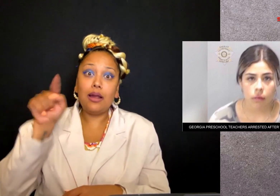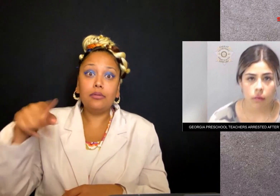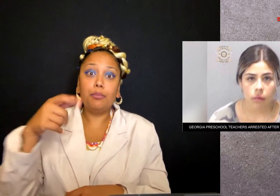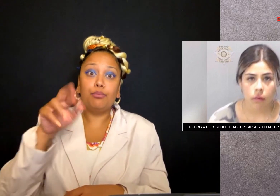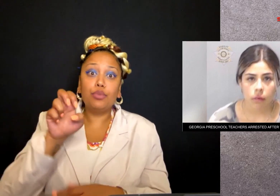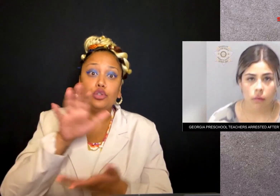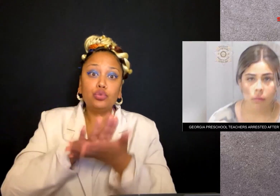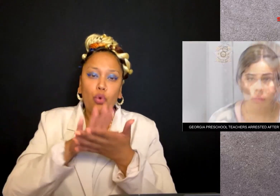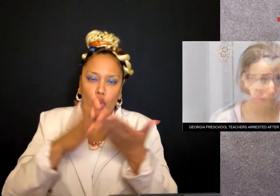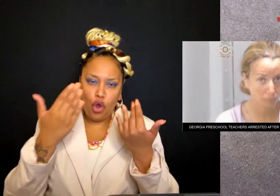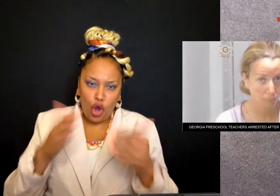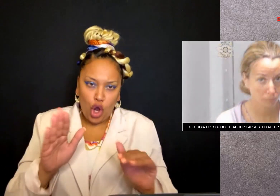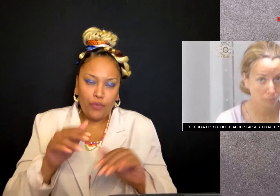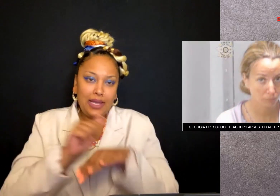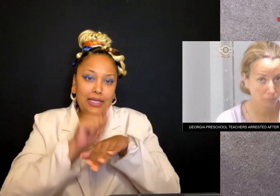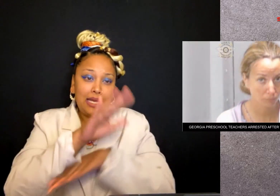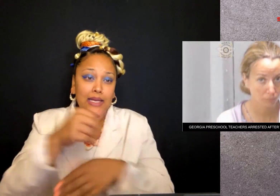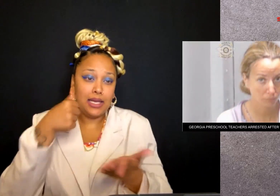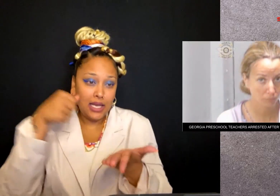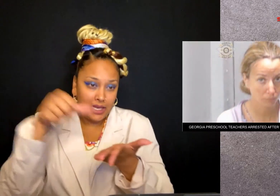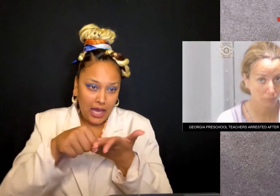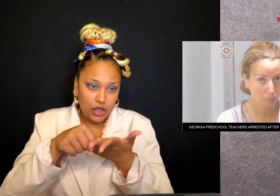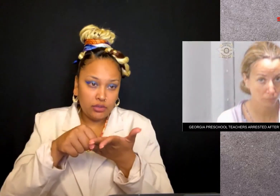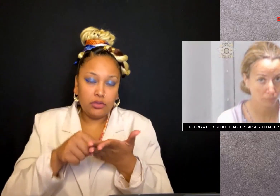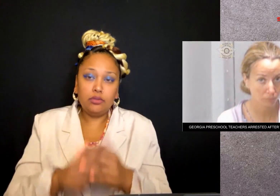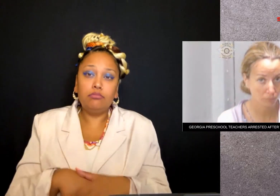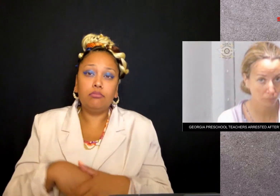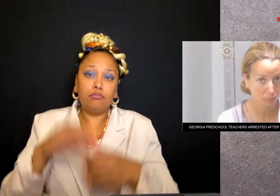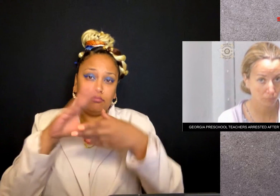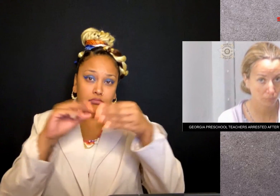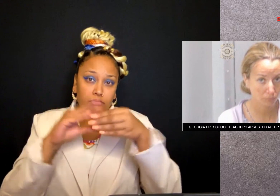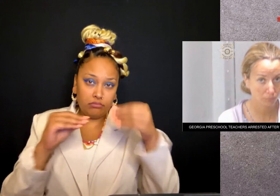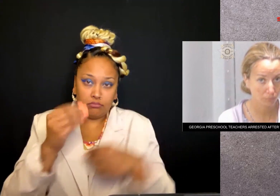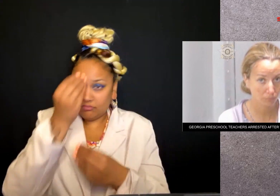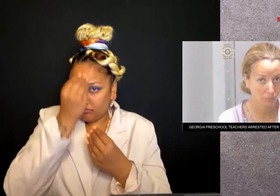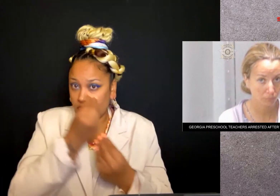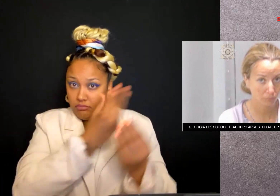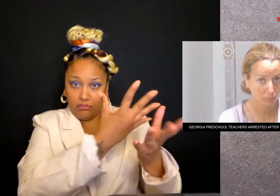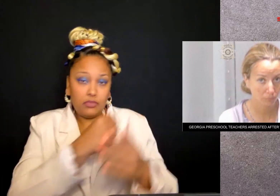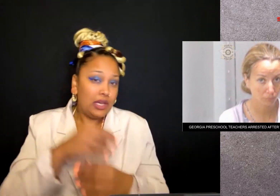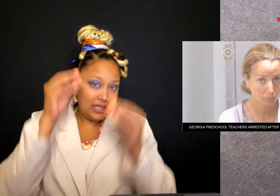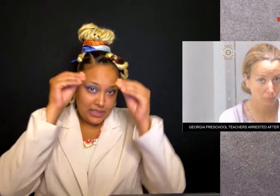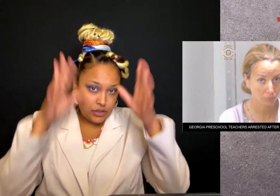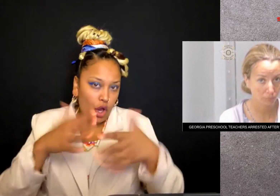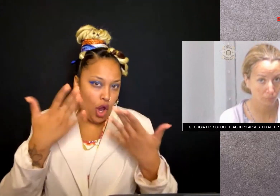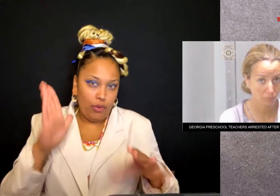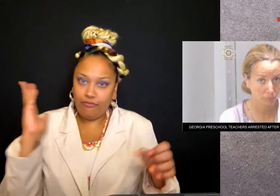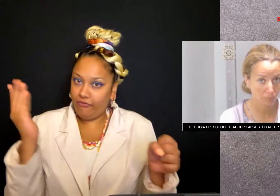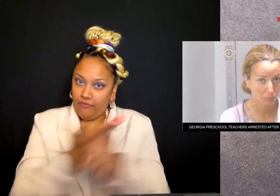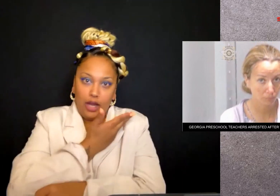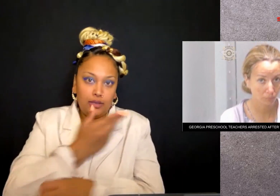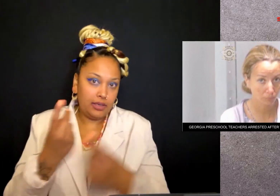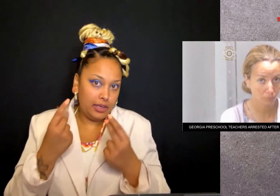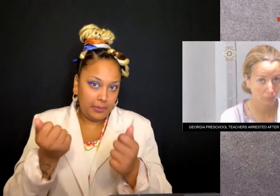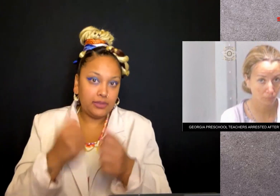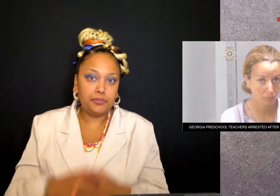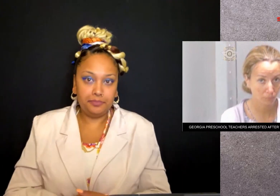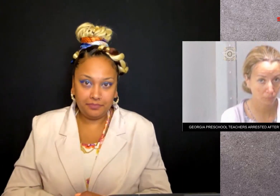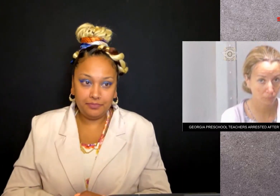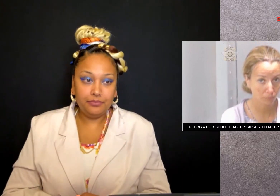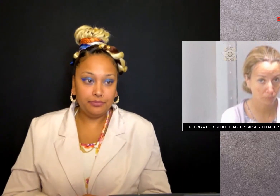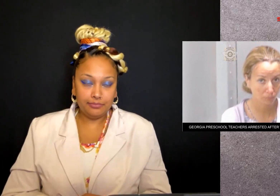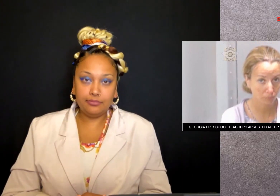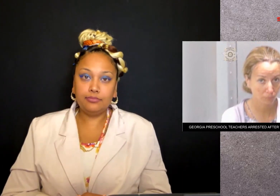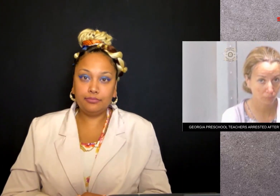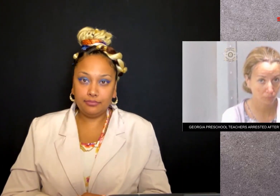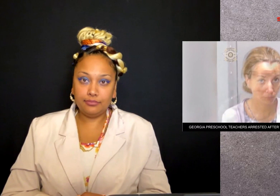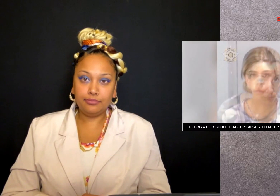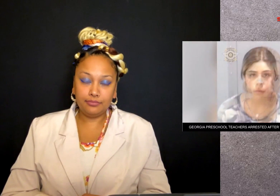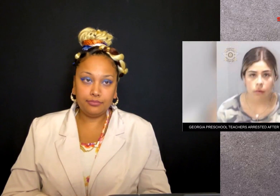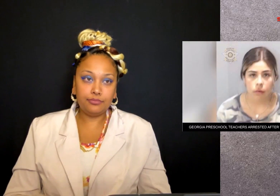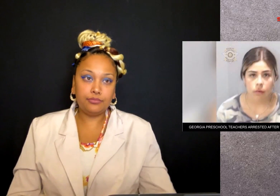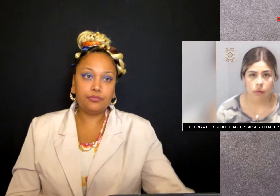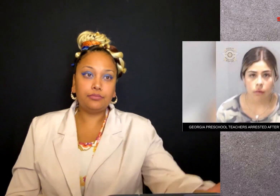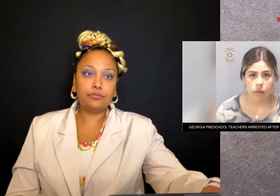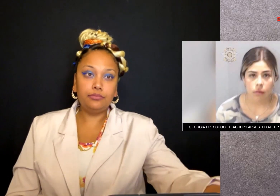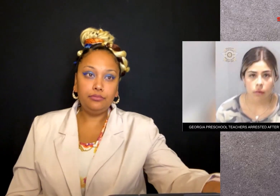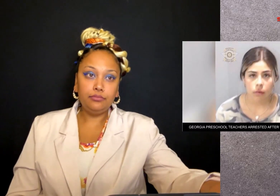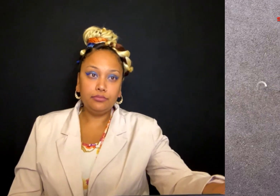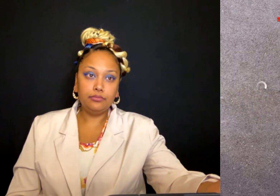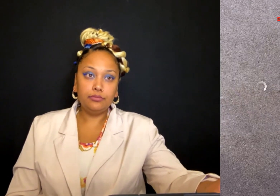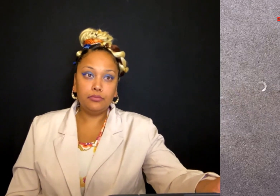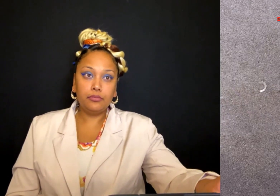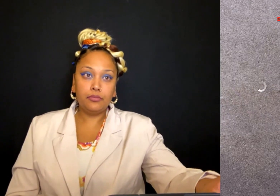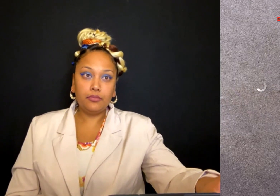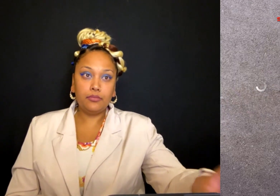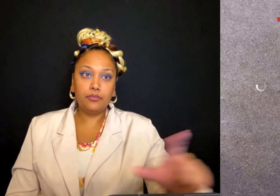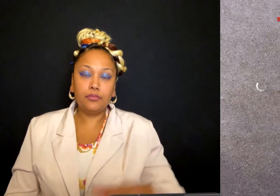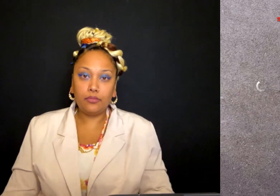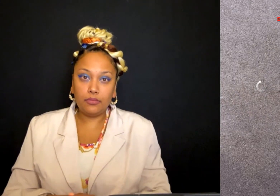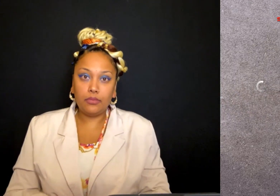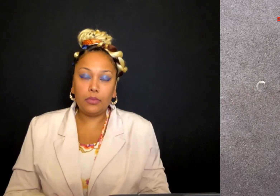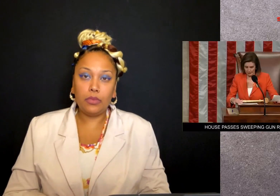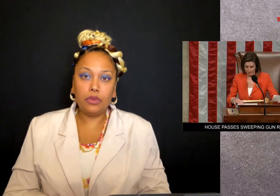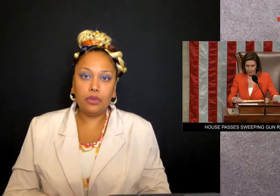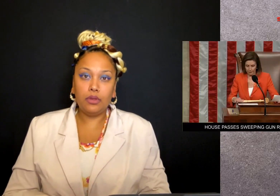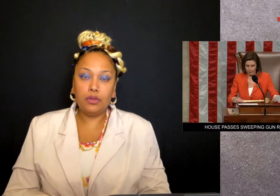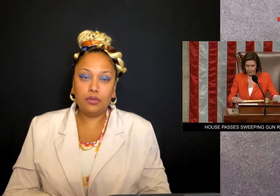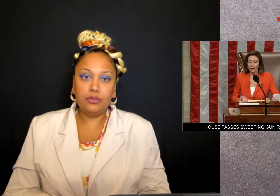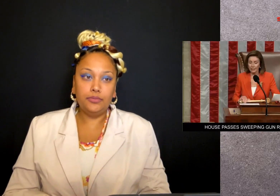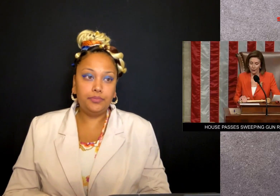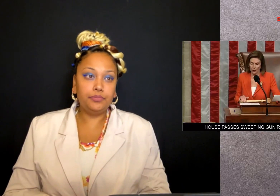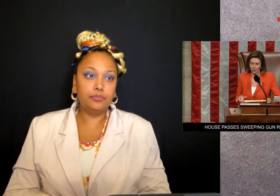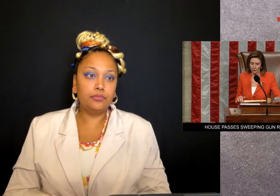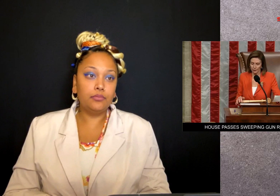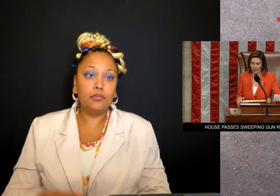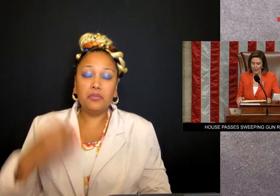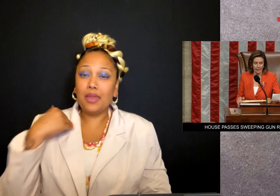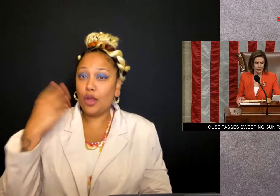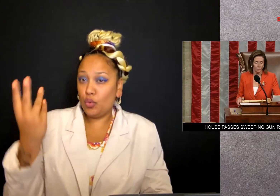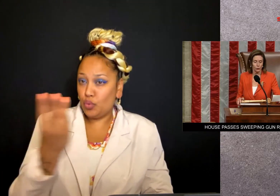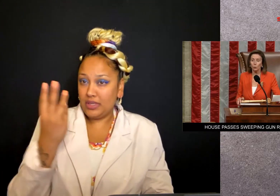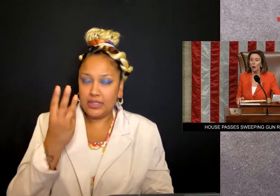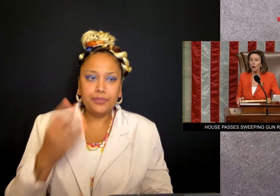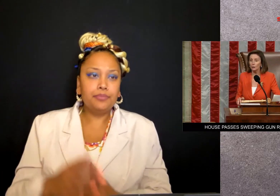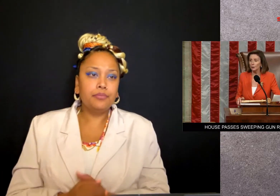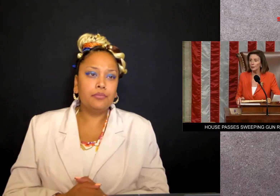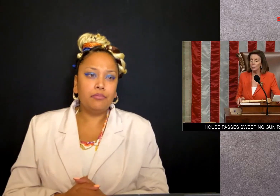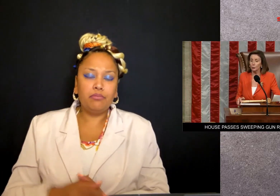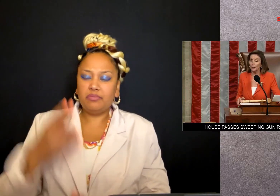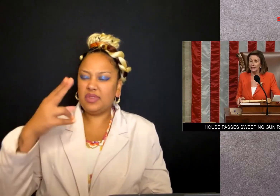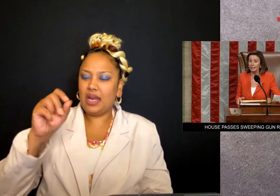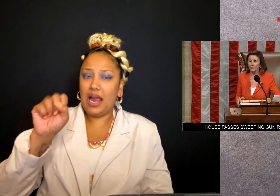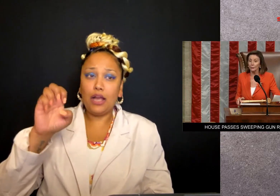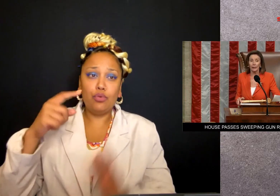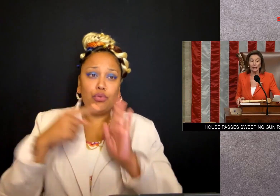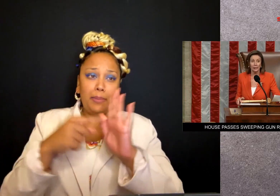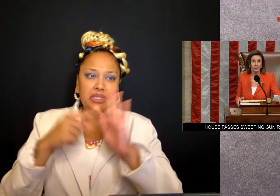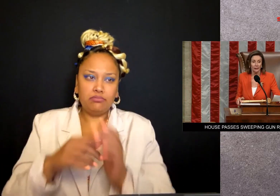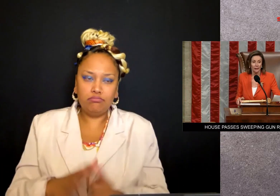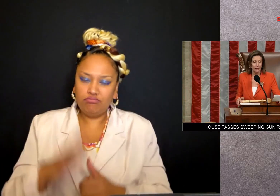but they did send a letter to parents saying the teachers have been fired